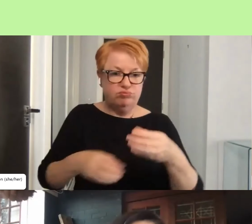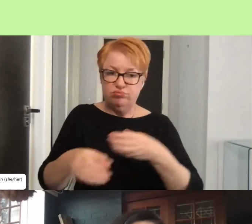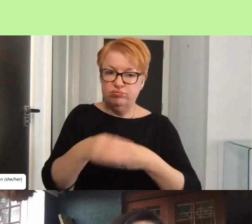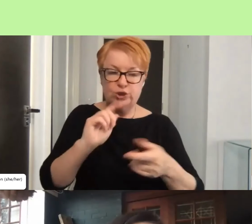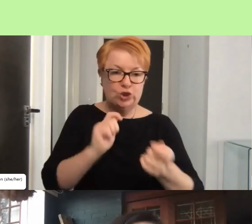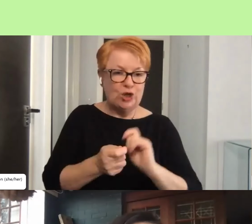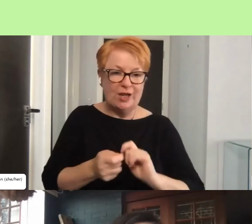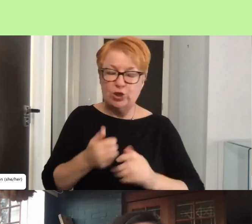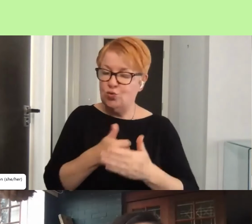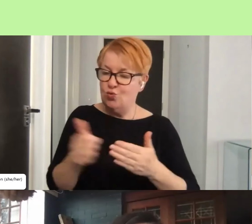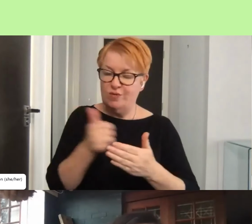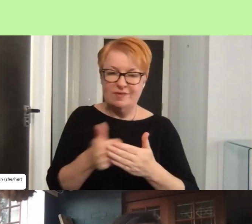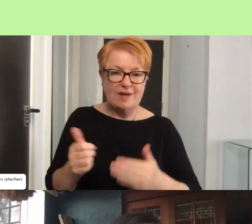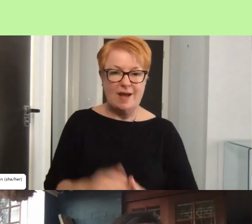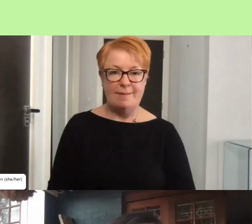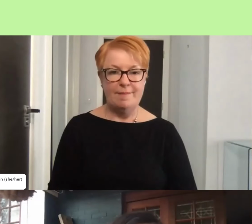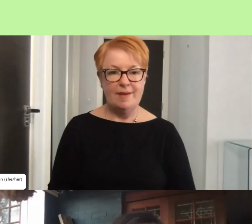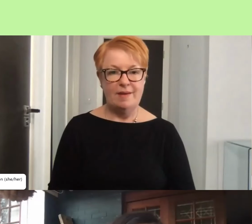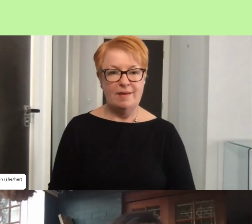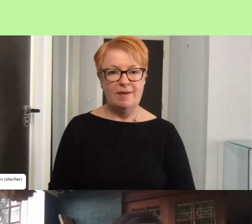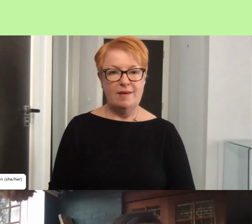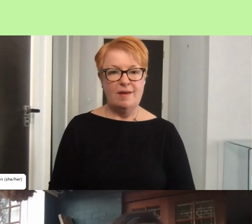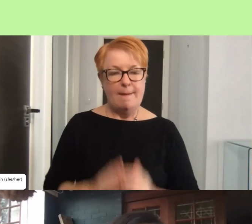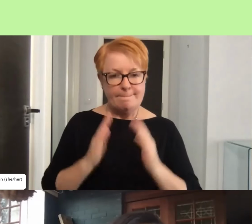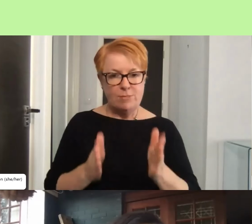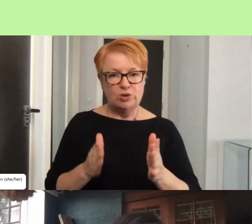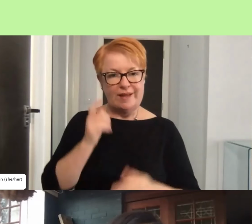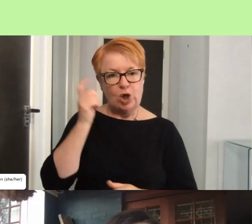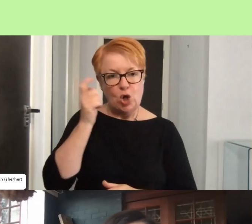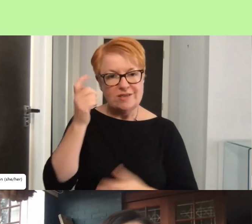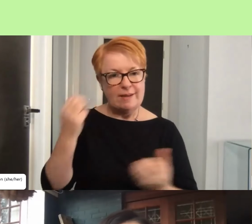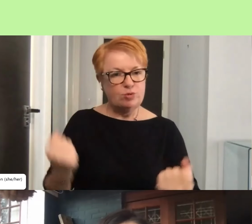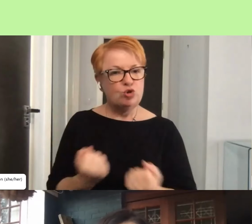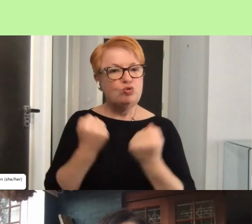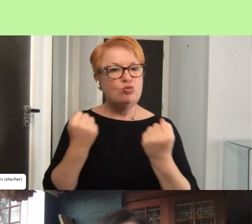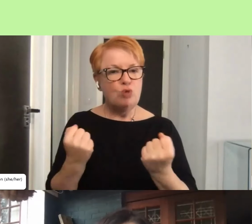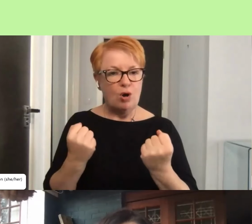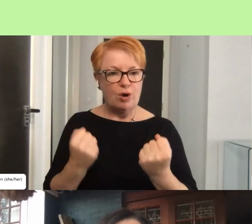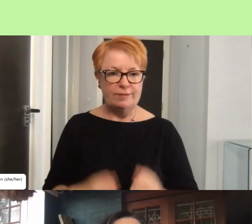If the concept is not strong enough, it wouldn't stay this long, you know.